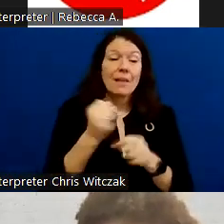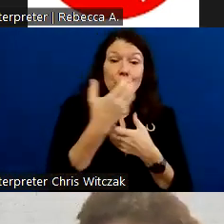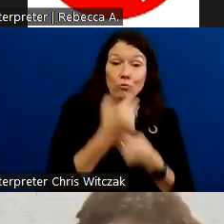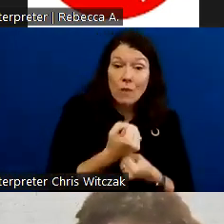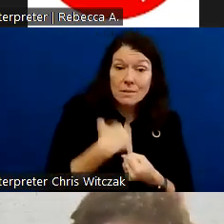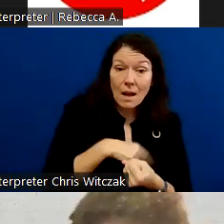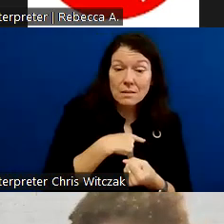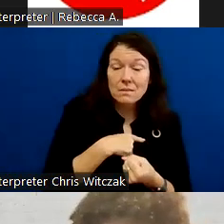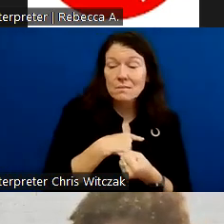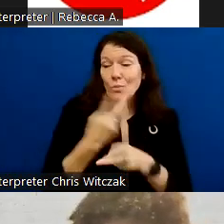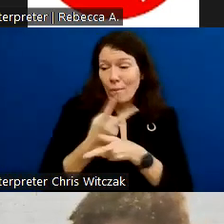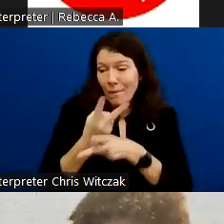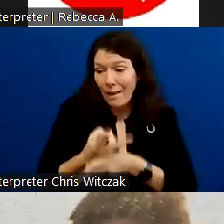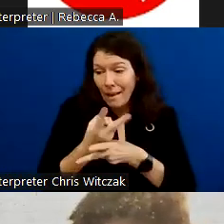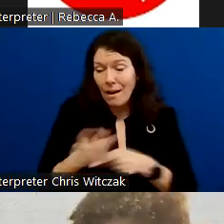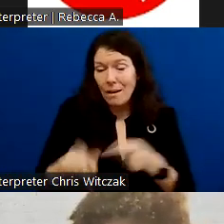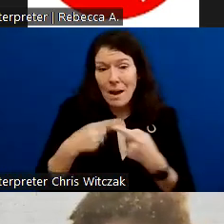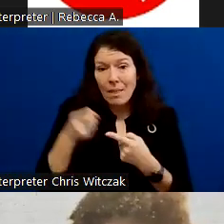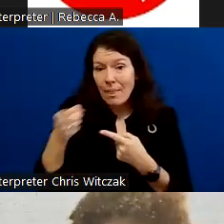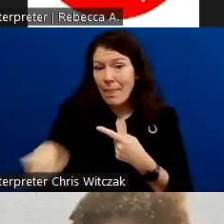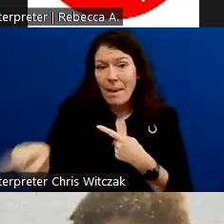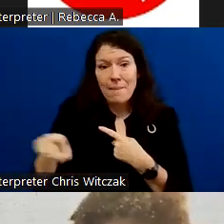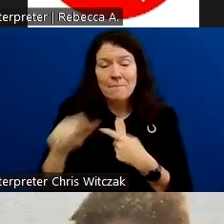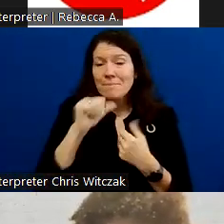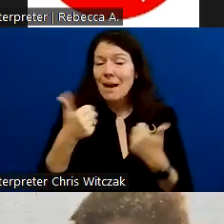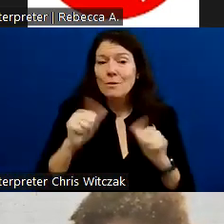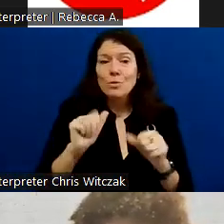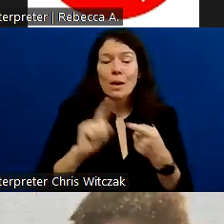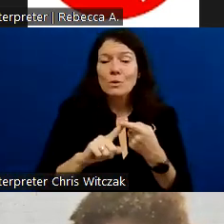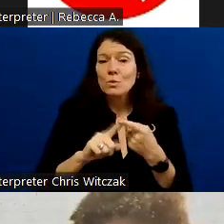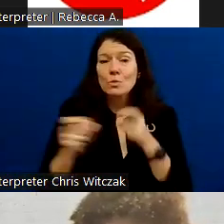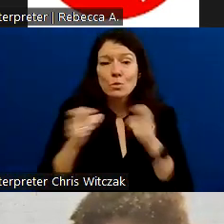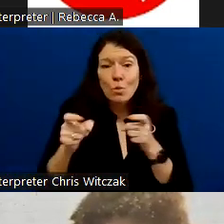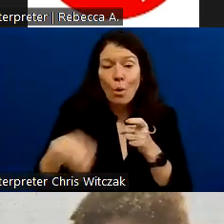them, that we're not there to control them or take away their choices then that creates